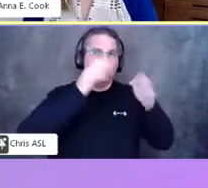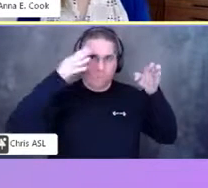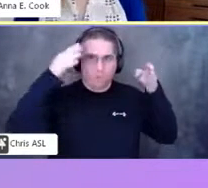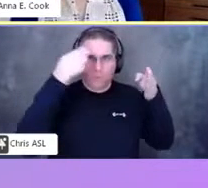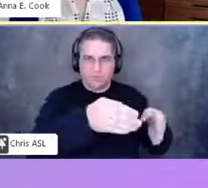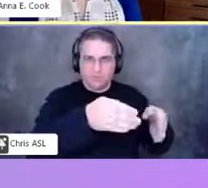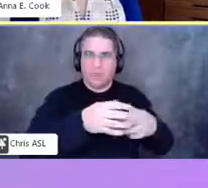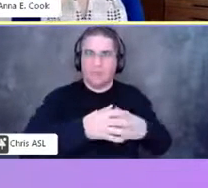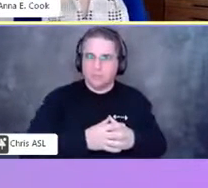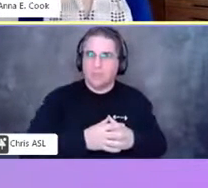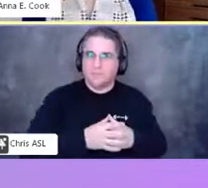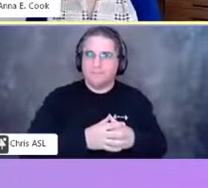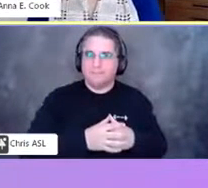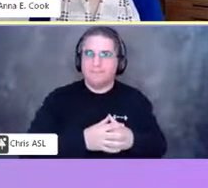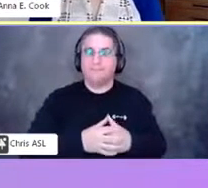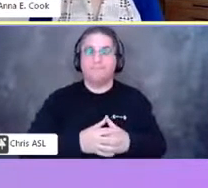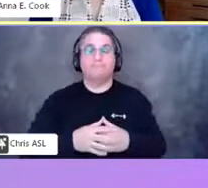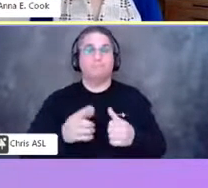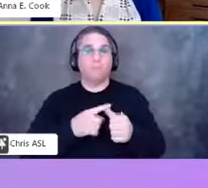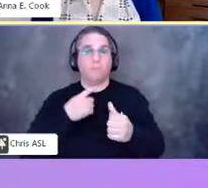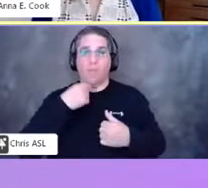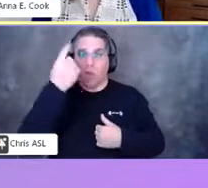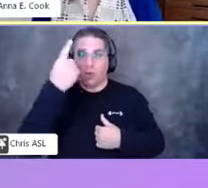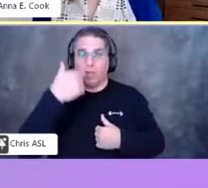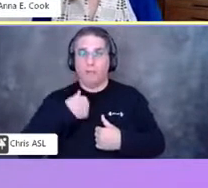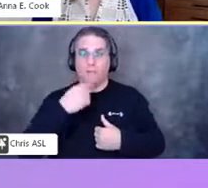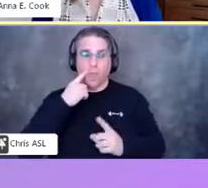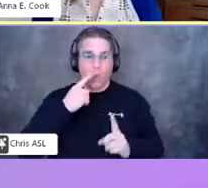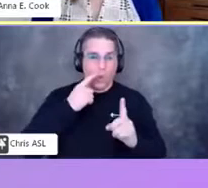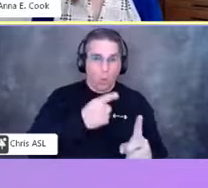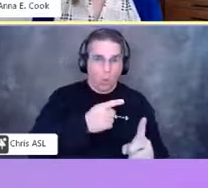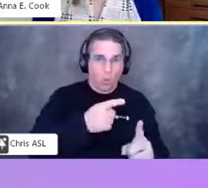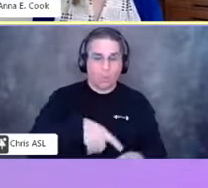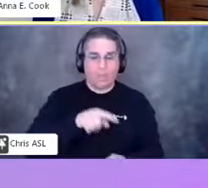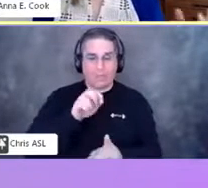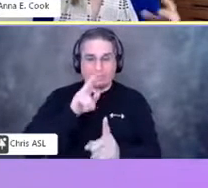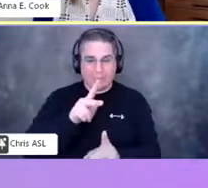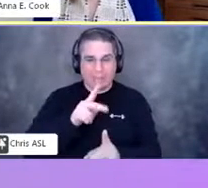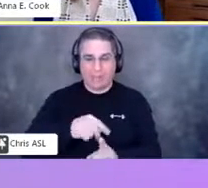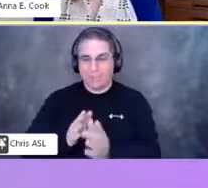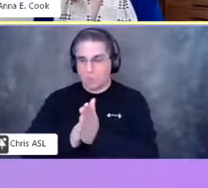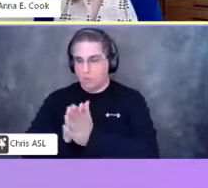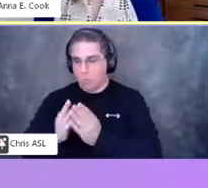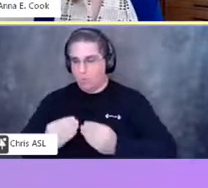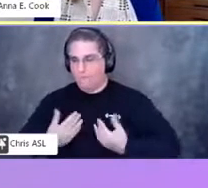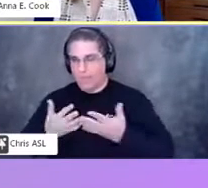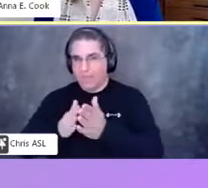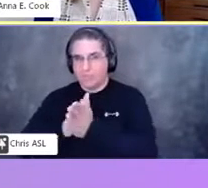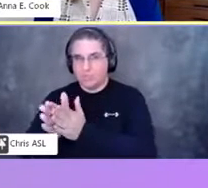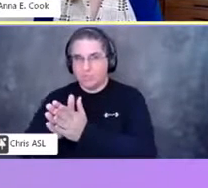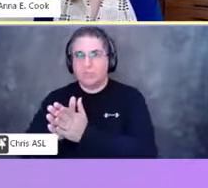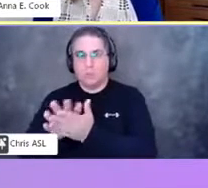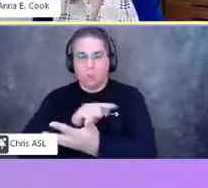by understanding our goal tasks and motivation we can connect them to cognitive demands